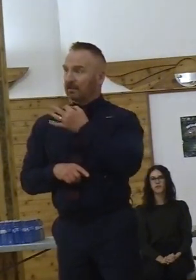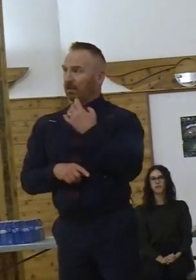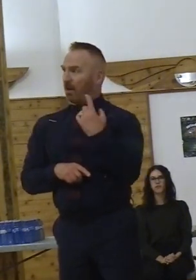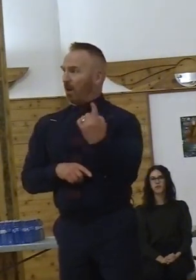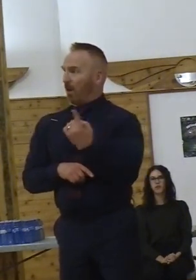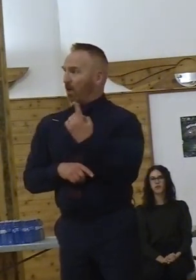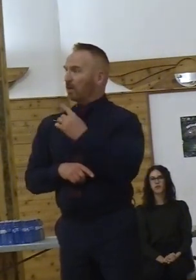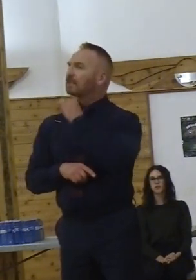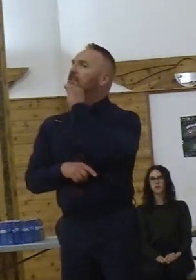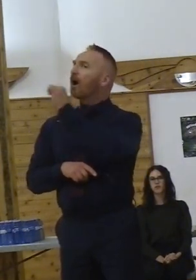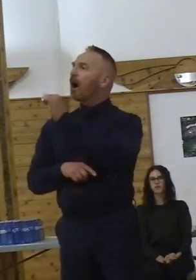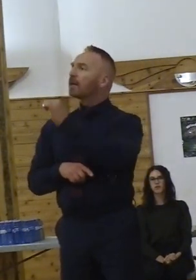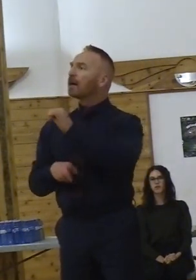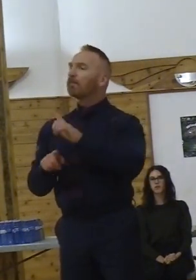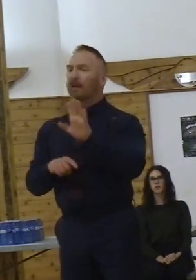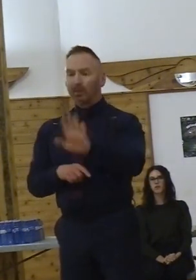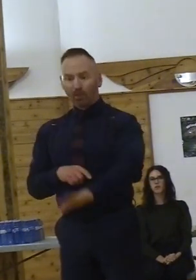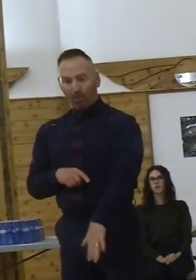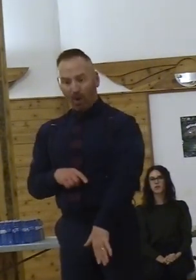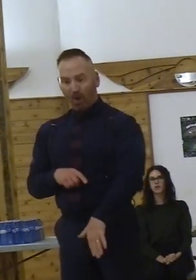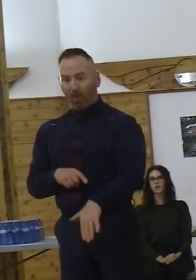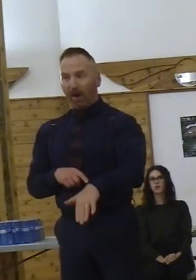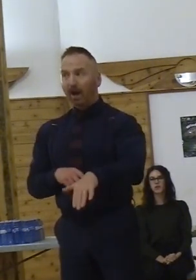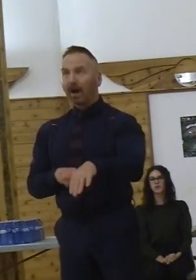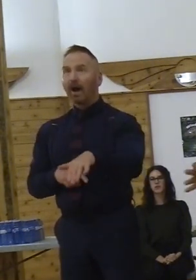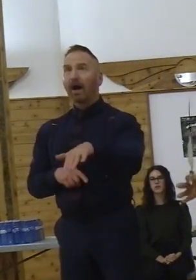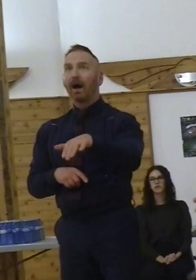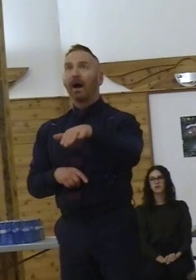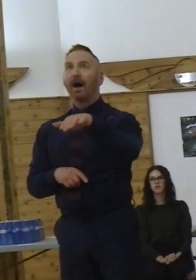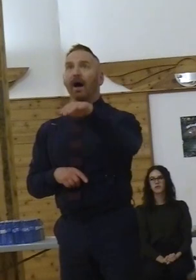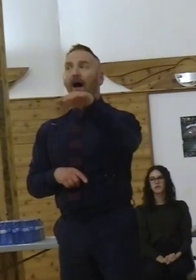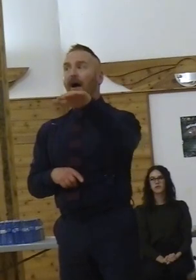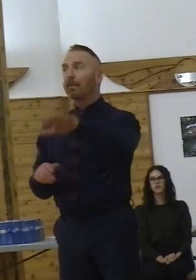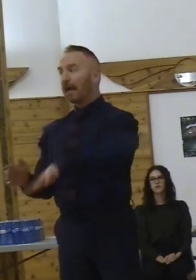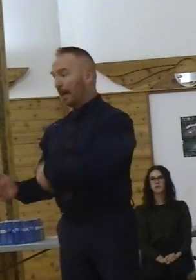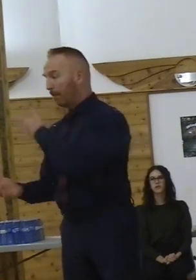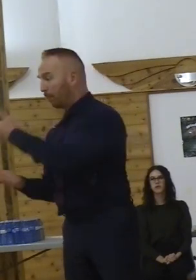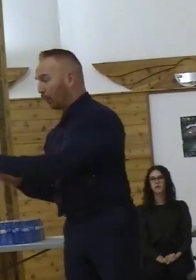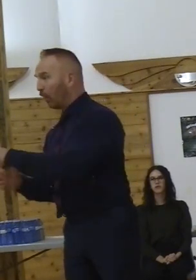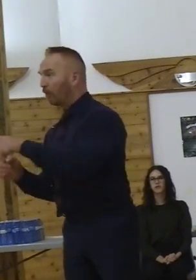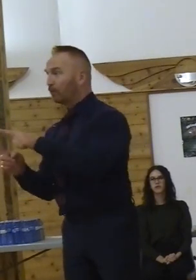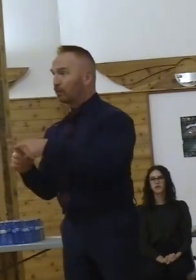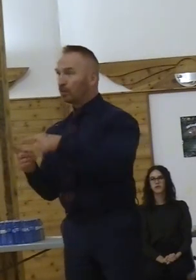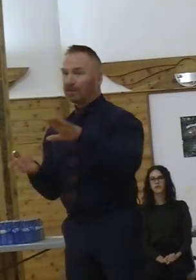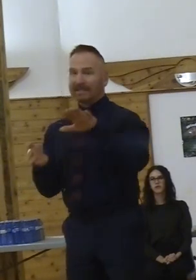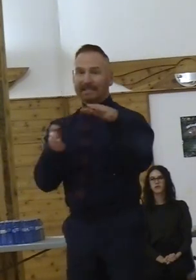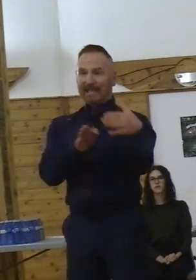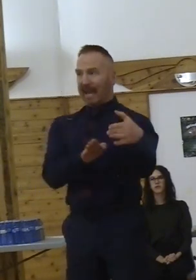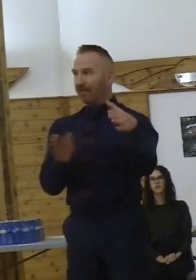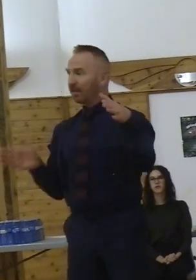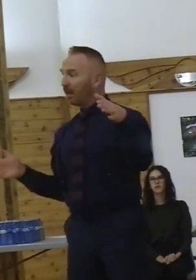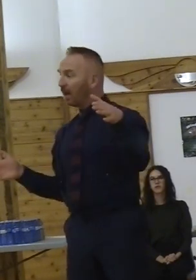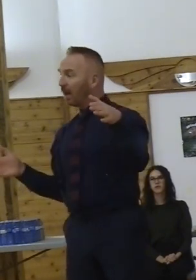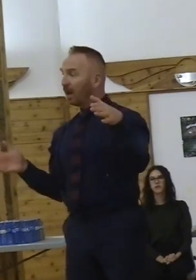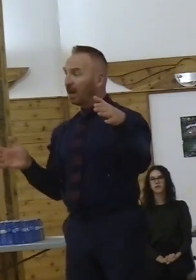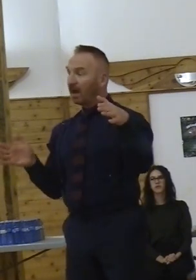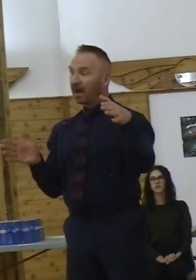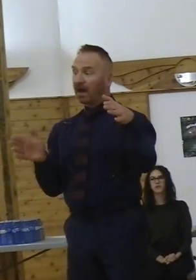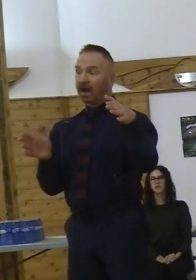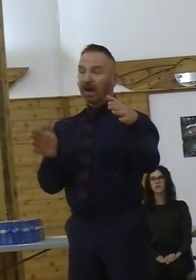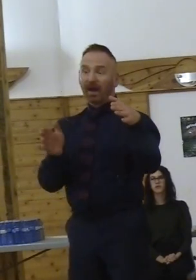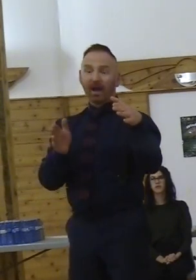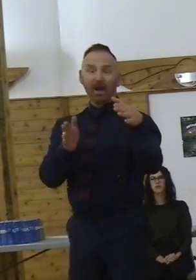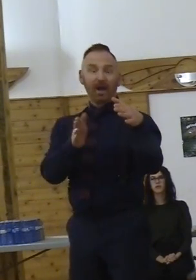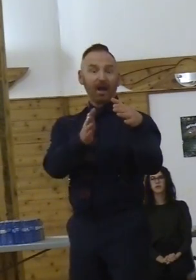But throughout your lifetime, you're building your nest as where you're going to lay down